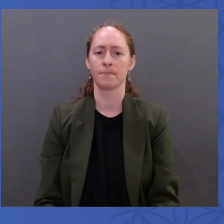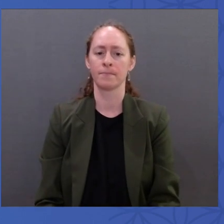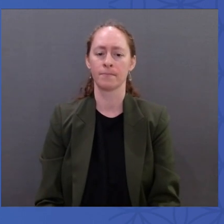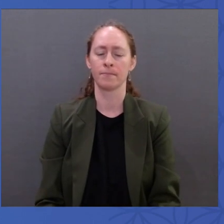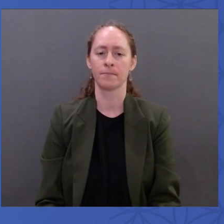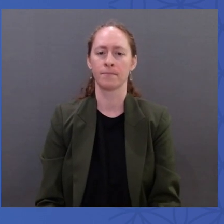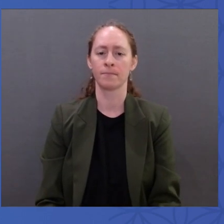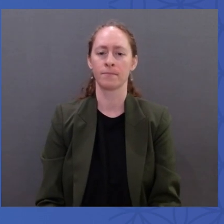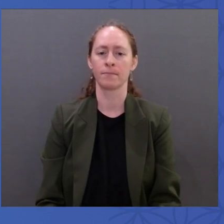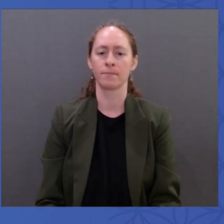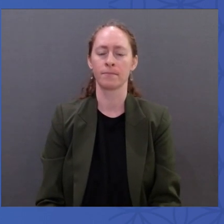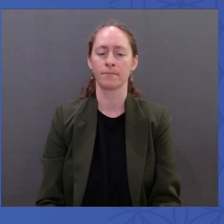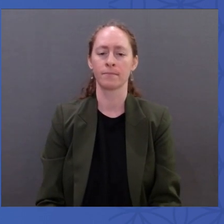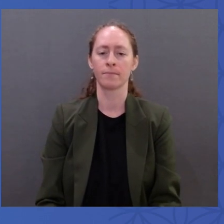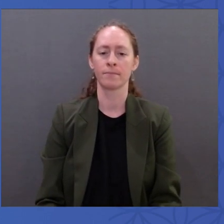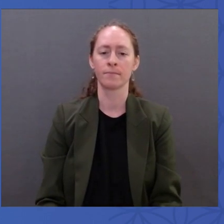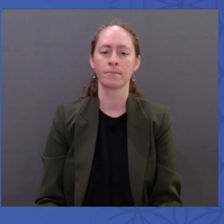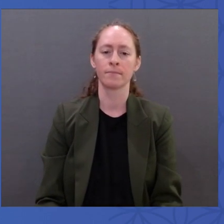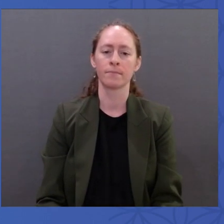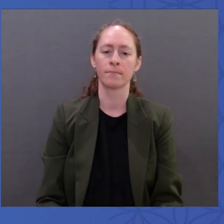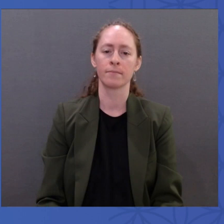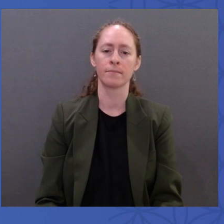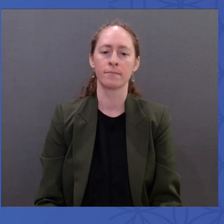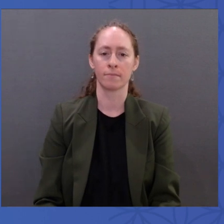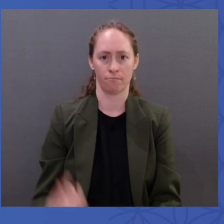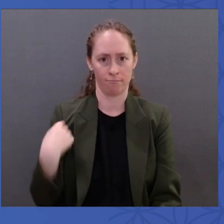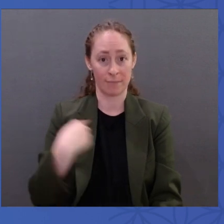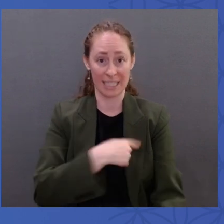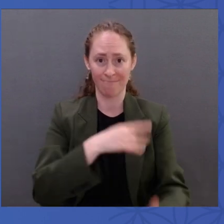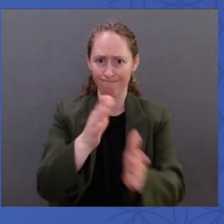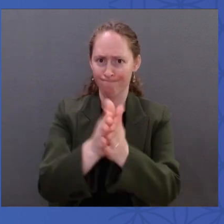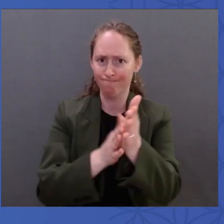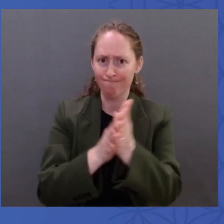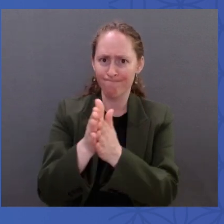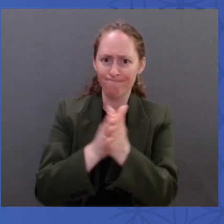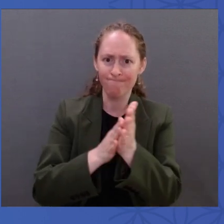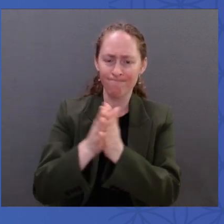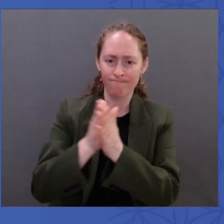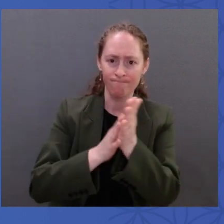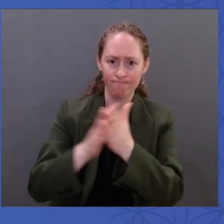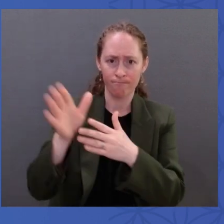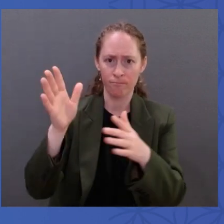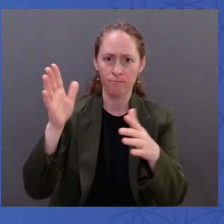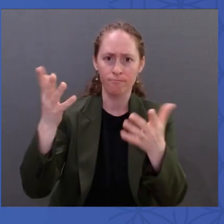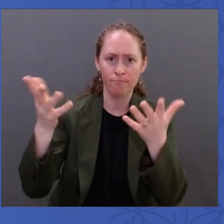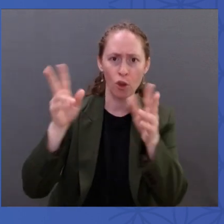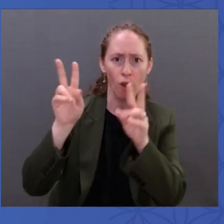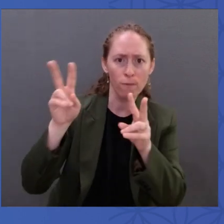focusing on three pillars, namely entrenching and strengthening fundamental values and principles.